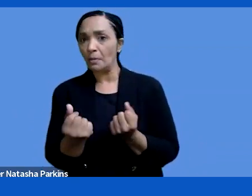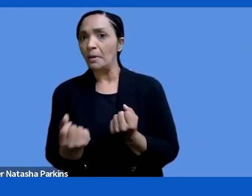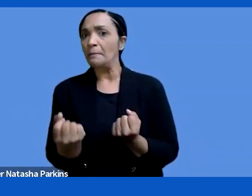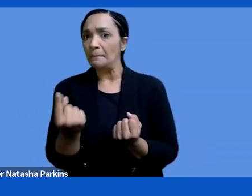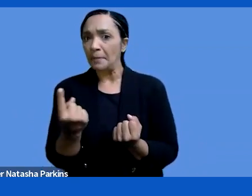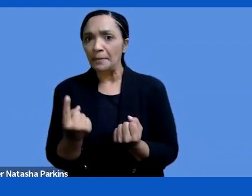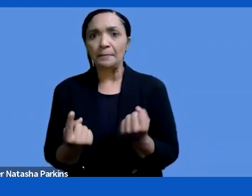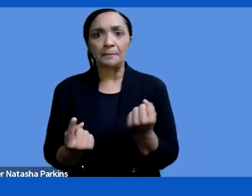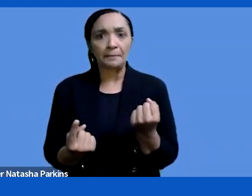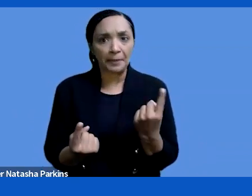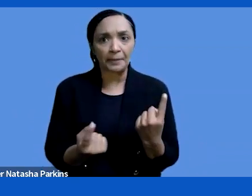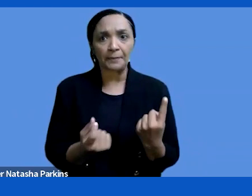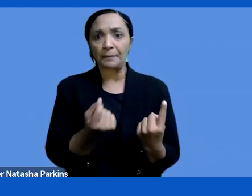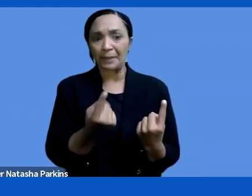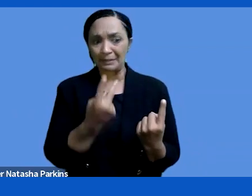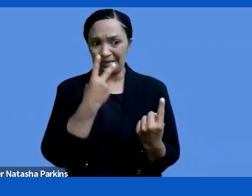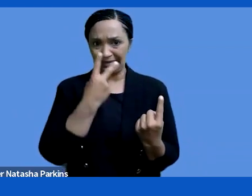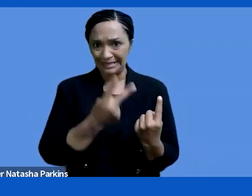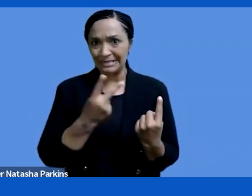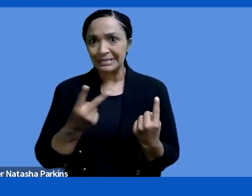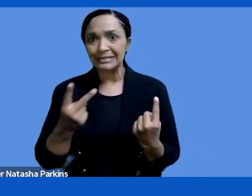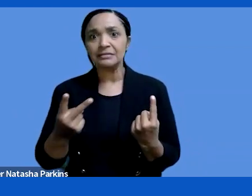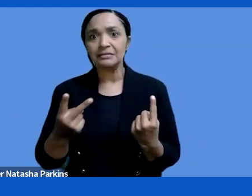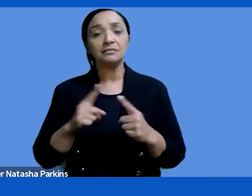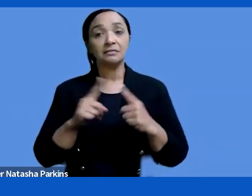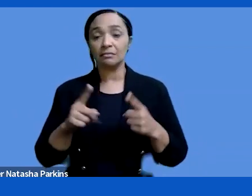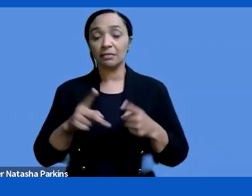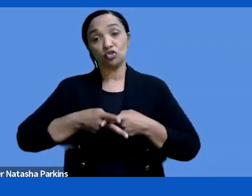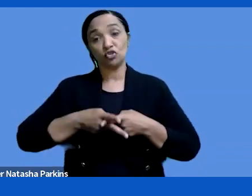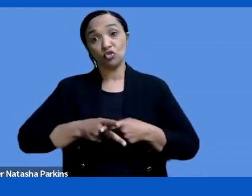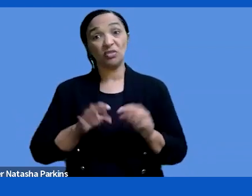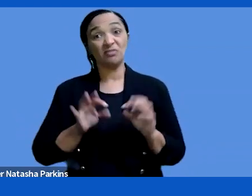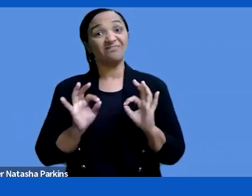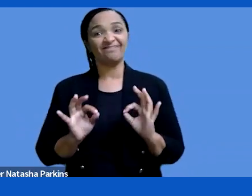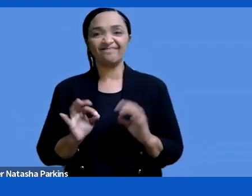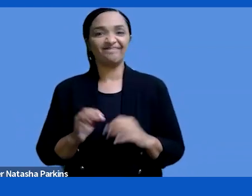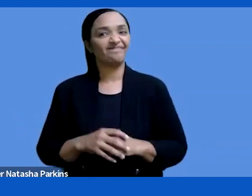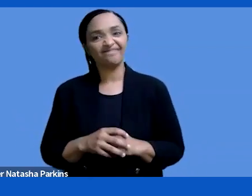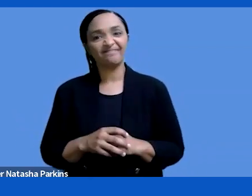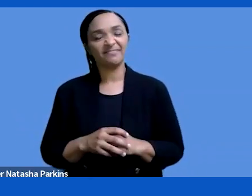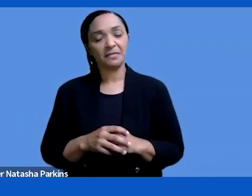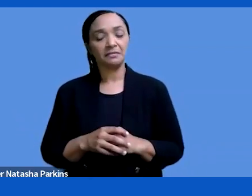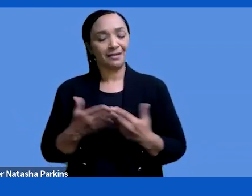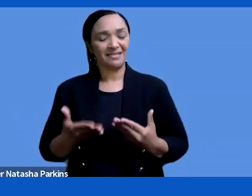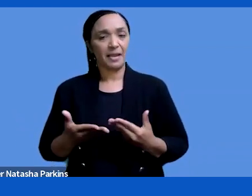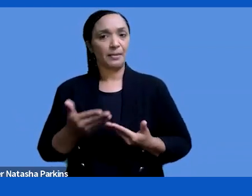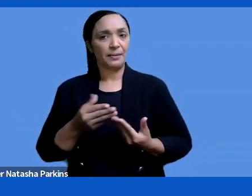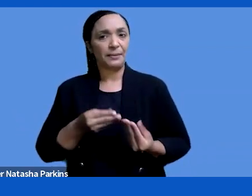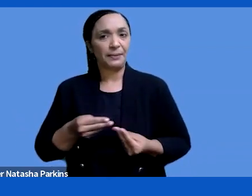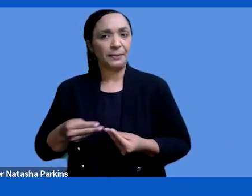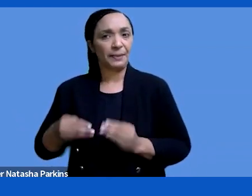then. Typically, it has not been a tool very much used at the moment. And after the review